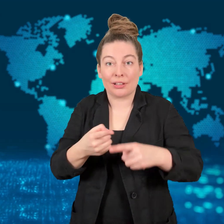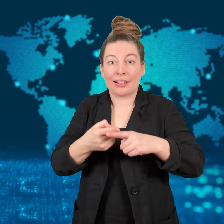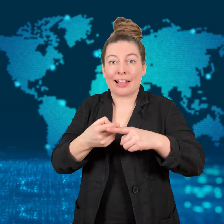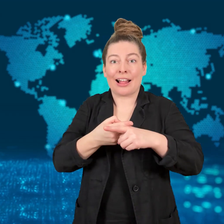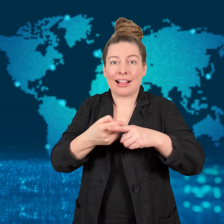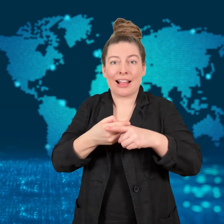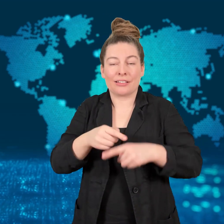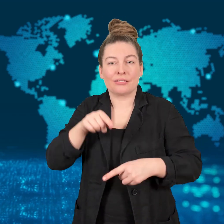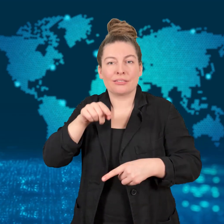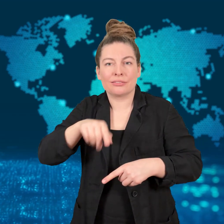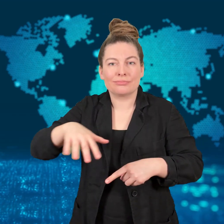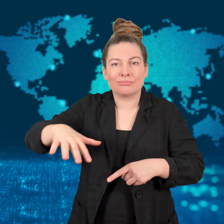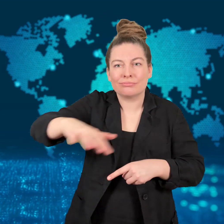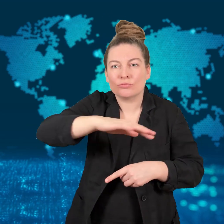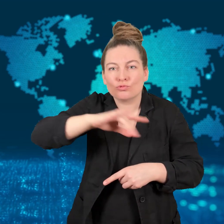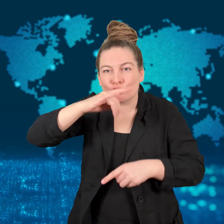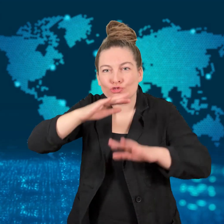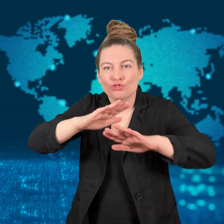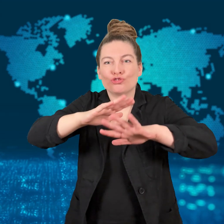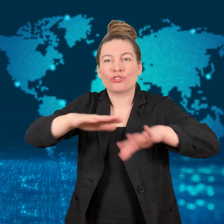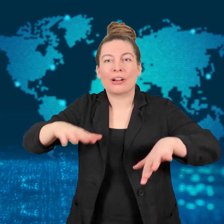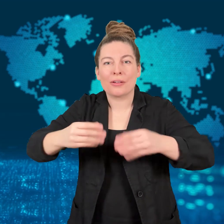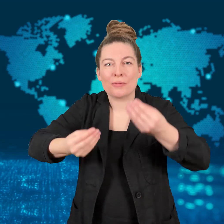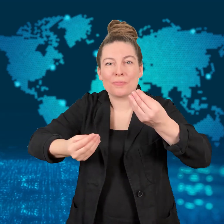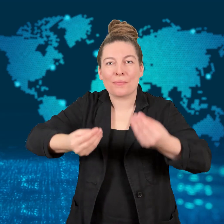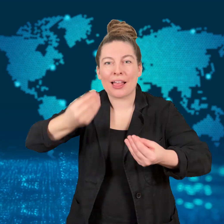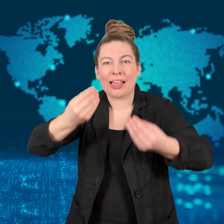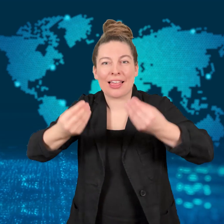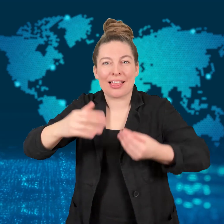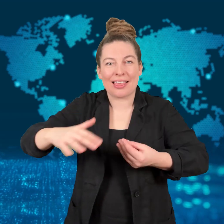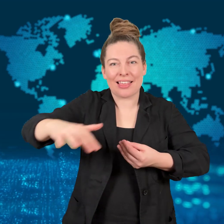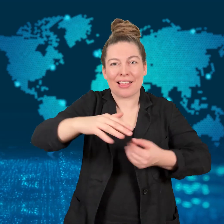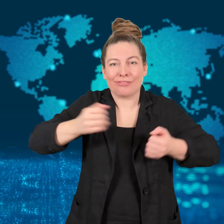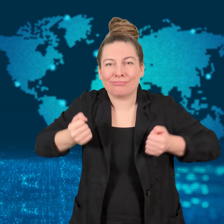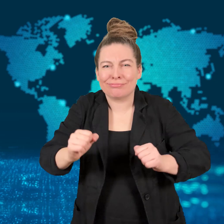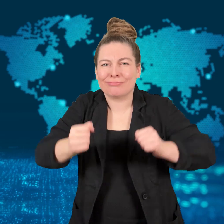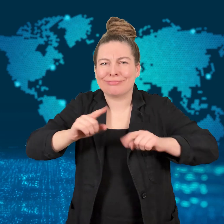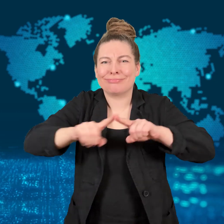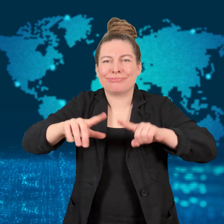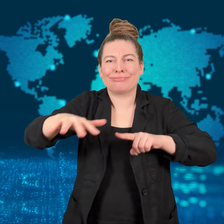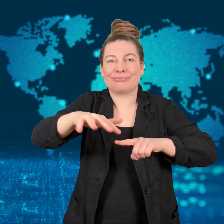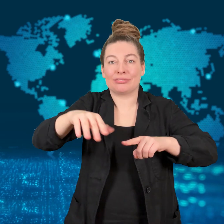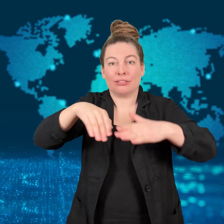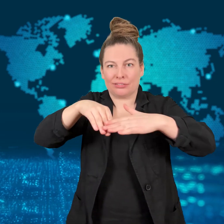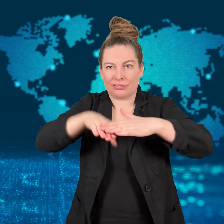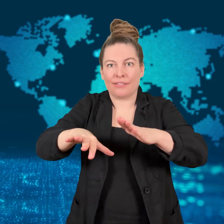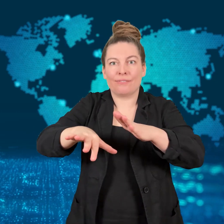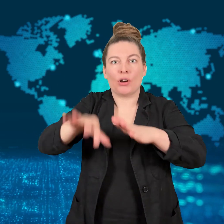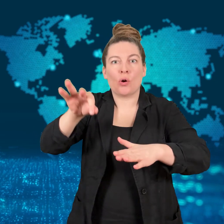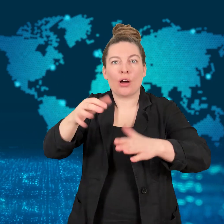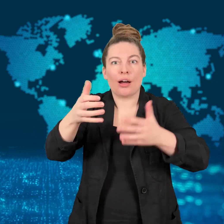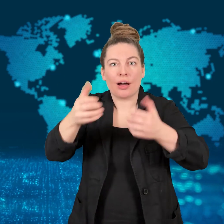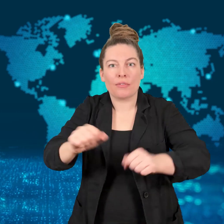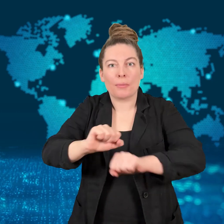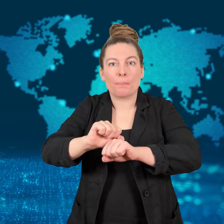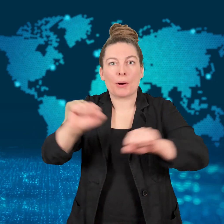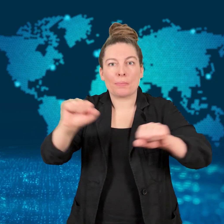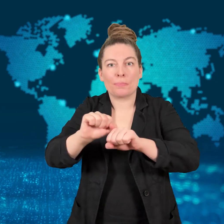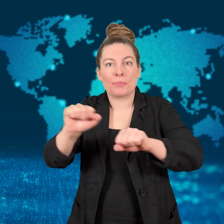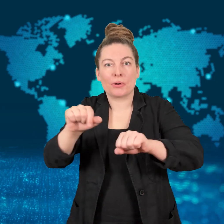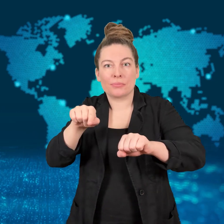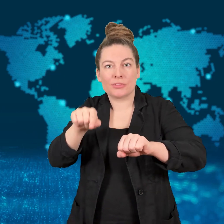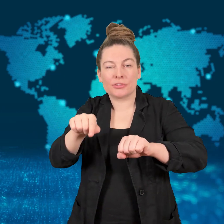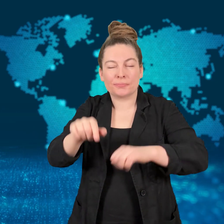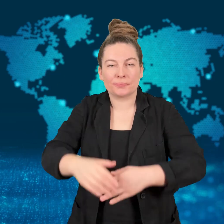Bombs found under playground